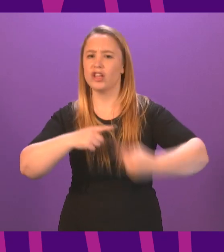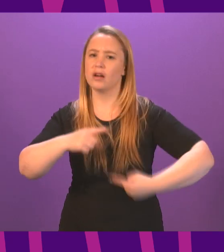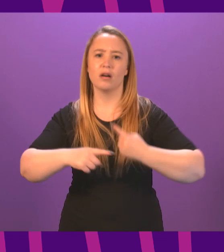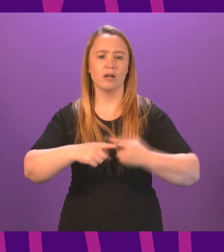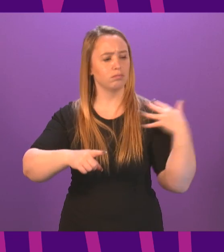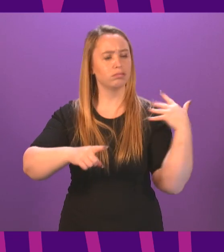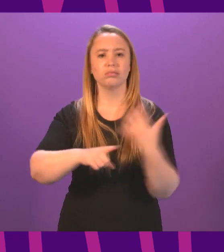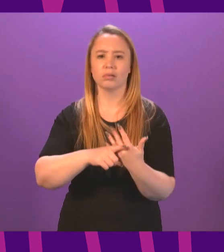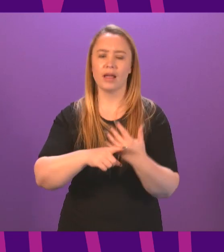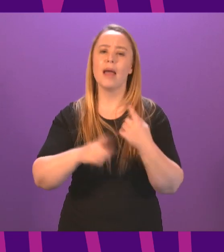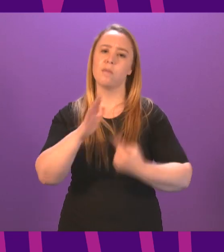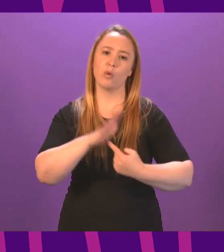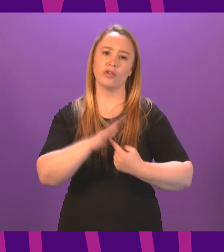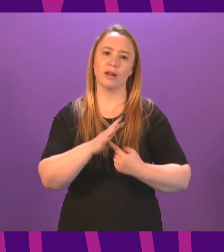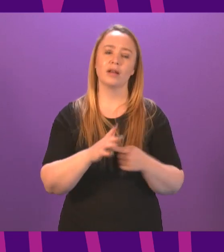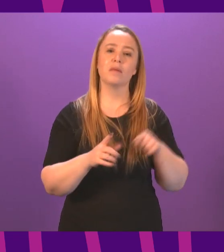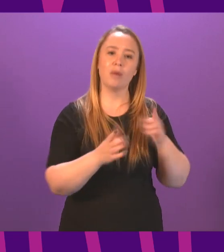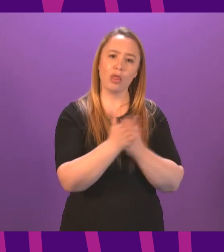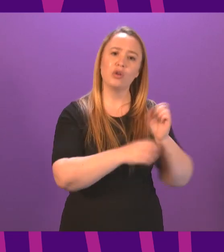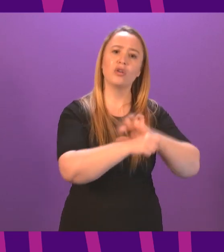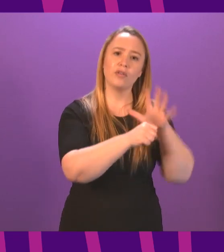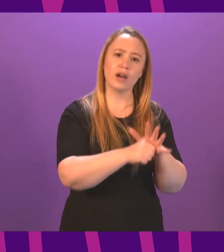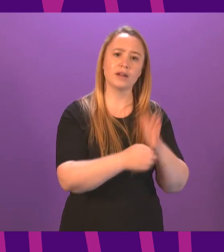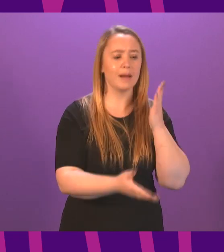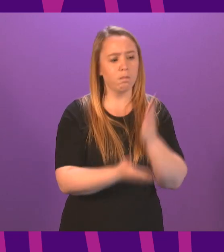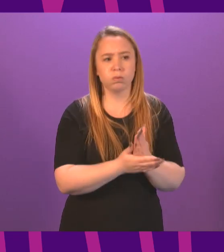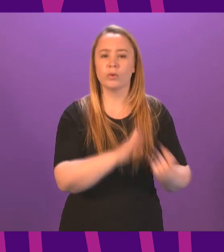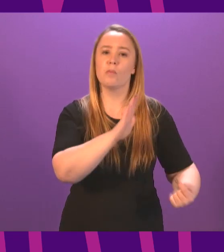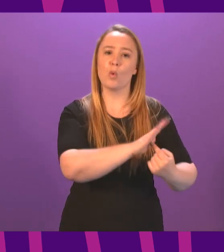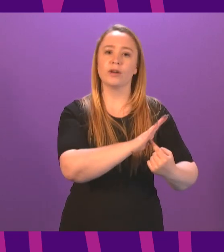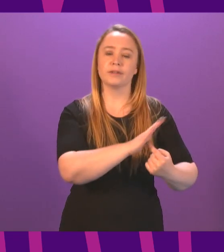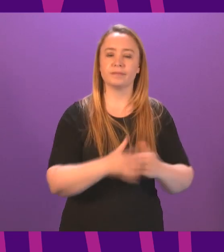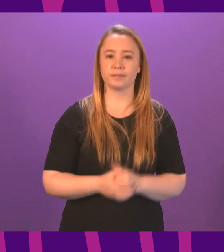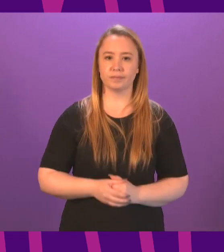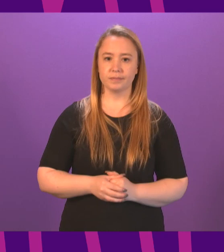Given that I know that there have been discussions, I will arrange for some correspondence about